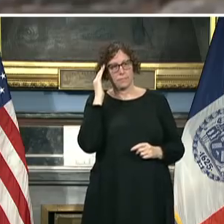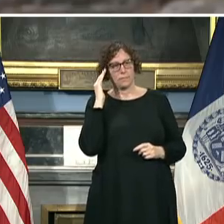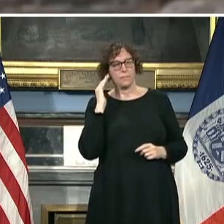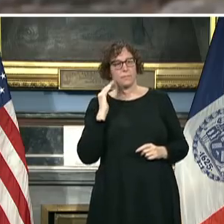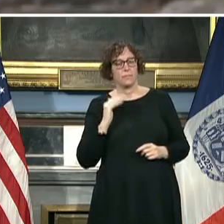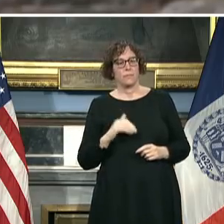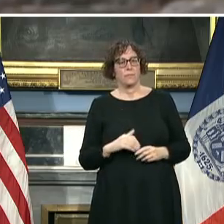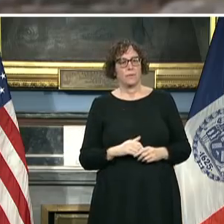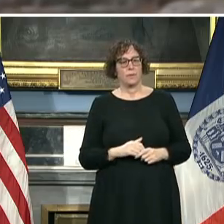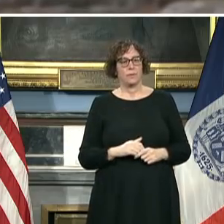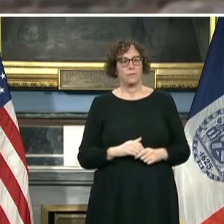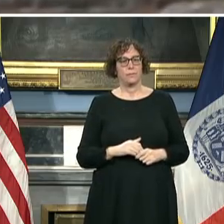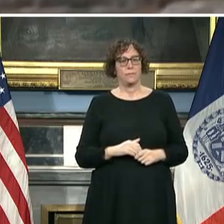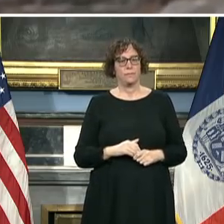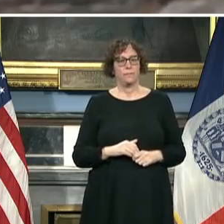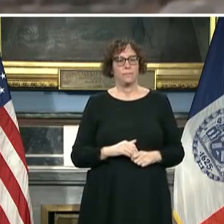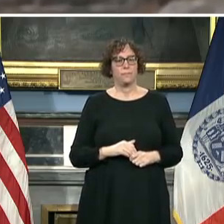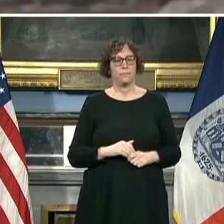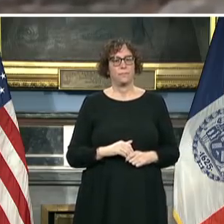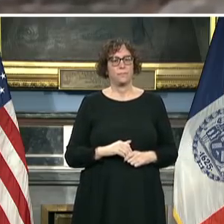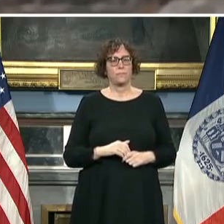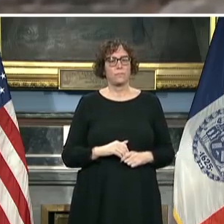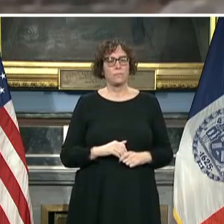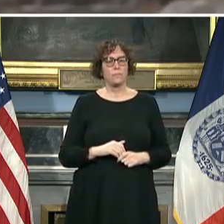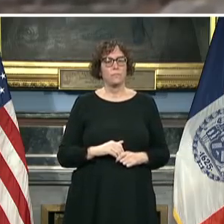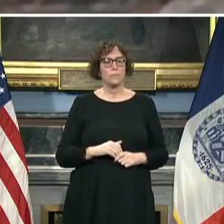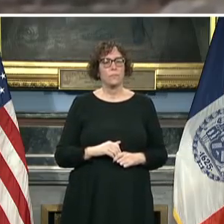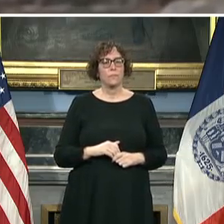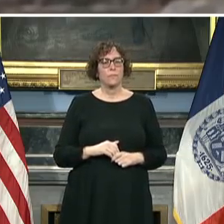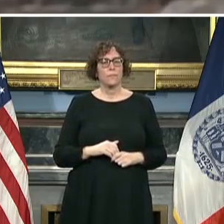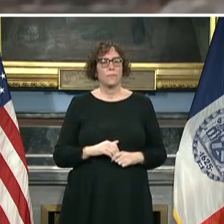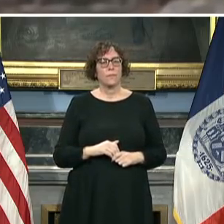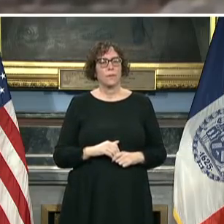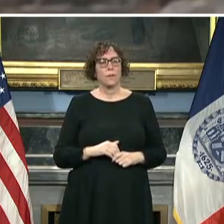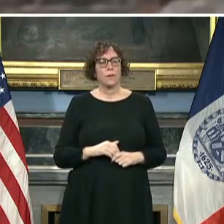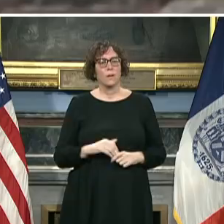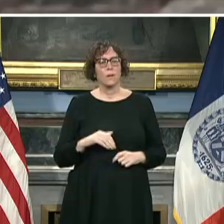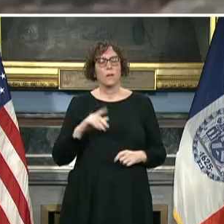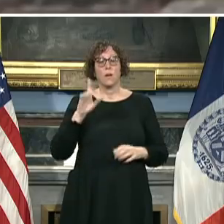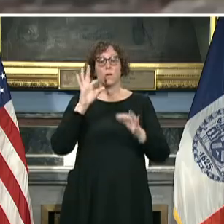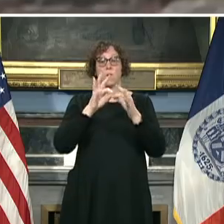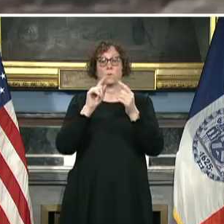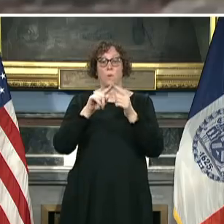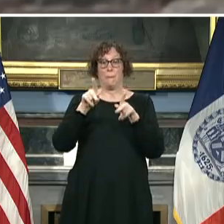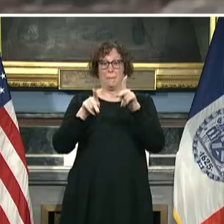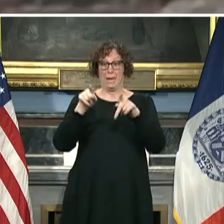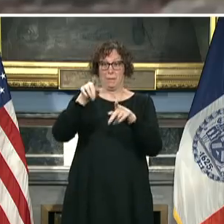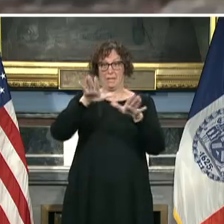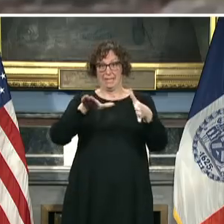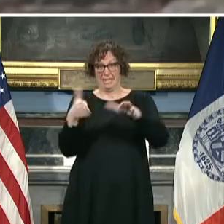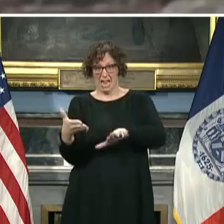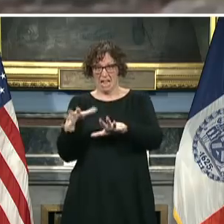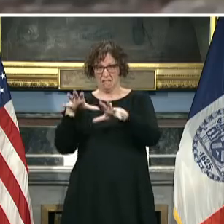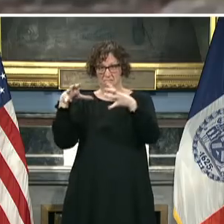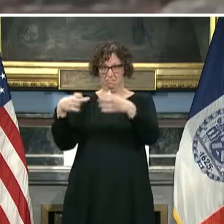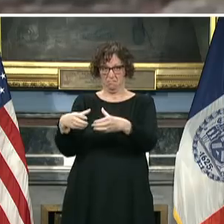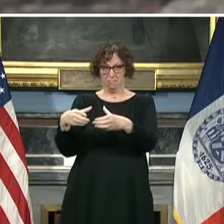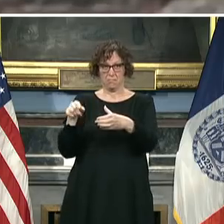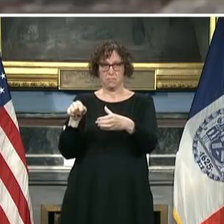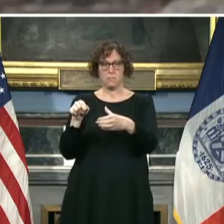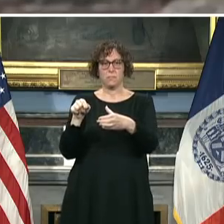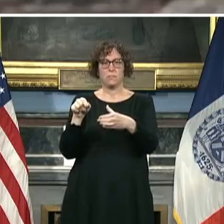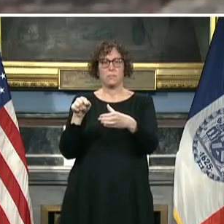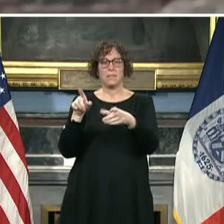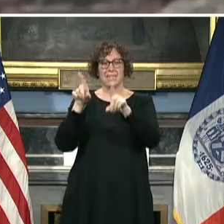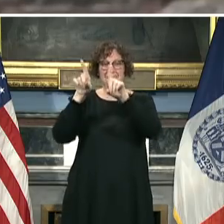YES.